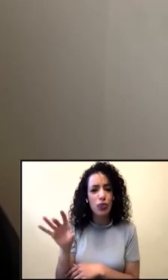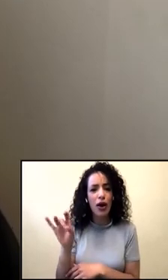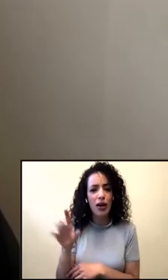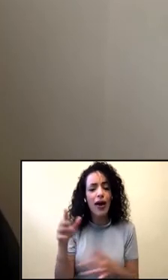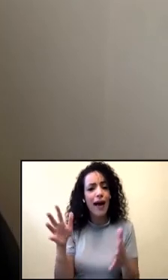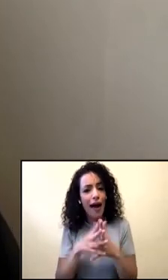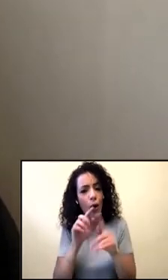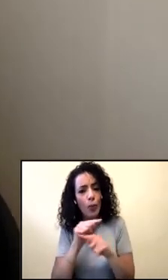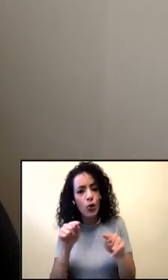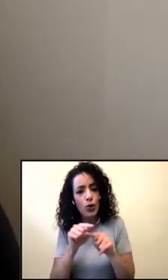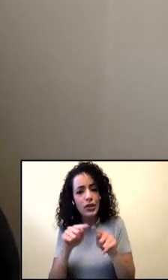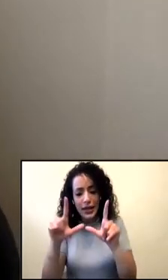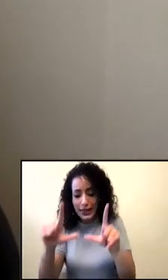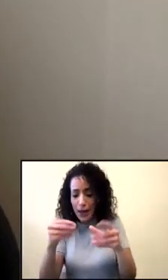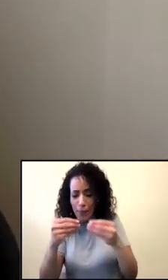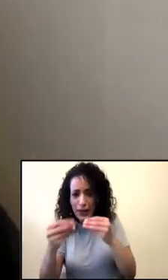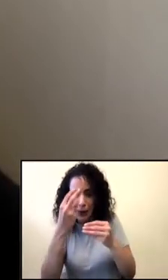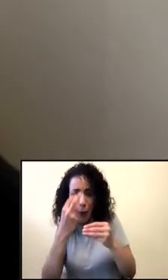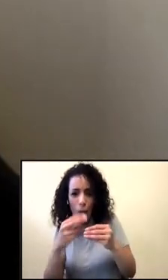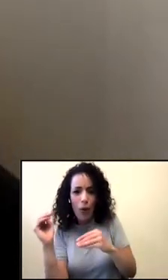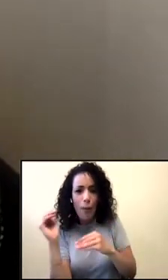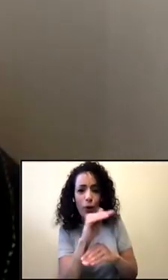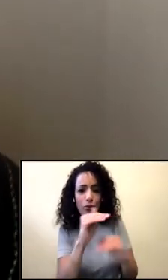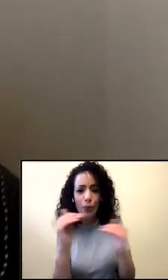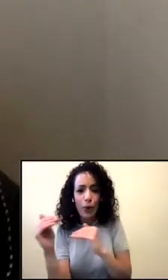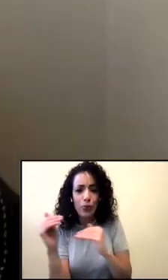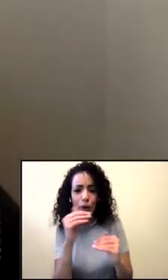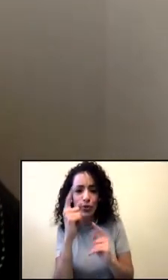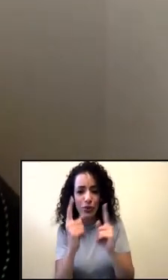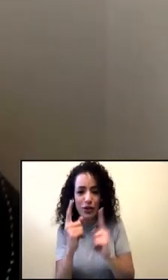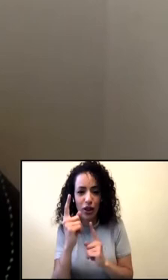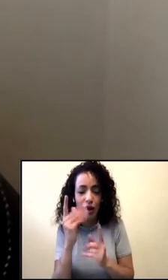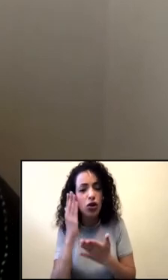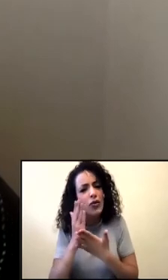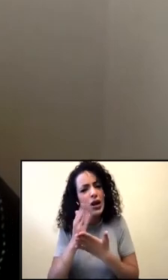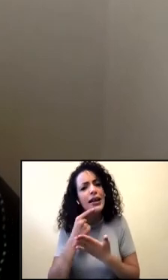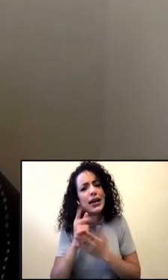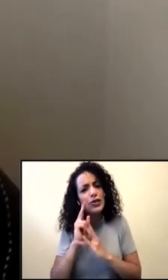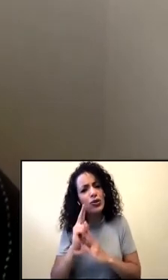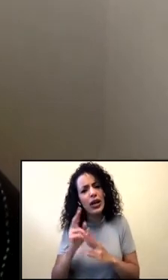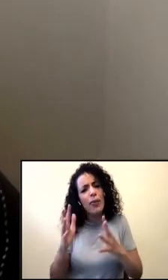young people. But yeah we're really just looking at like, the oral histories that have existed in